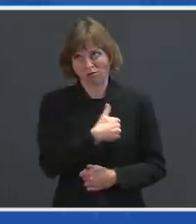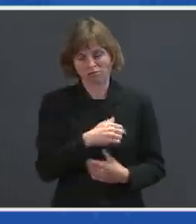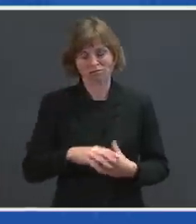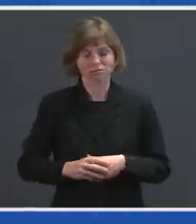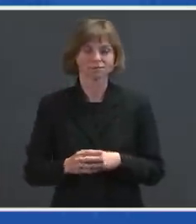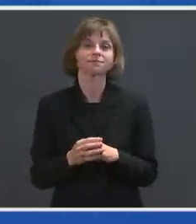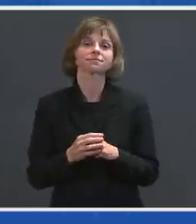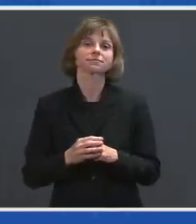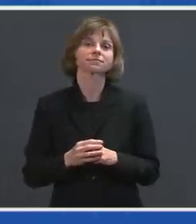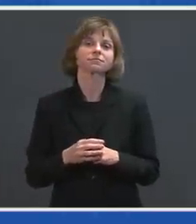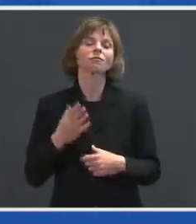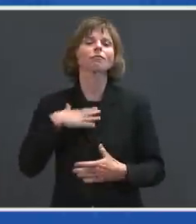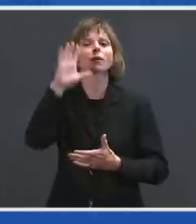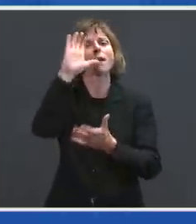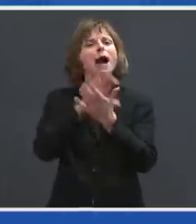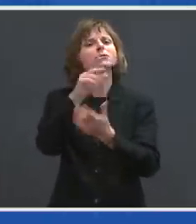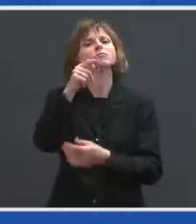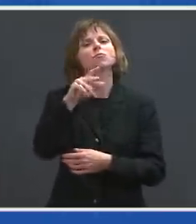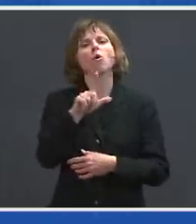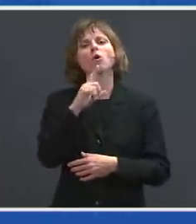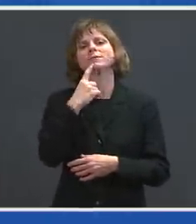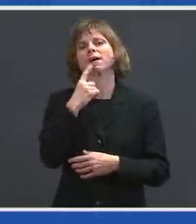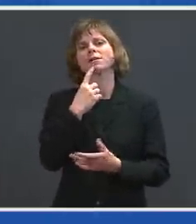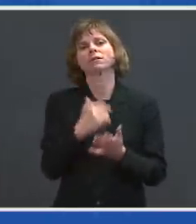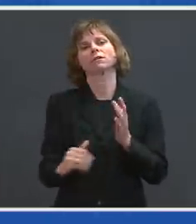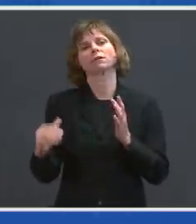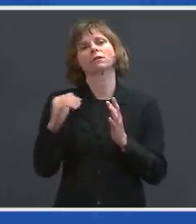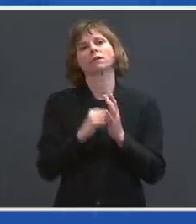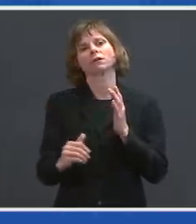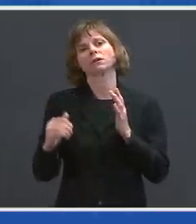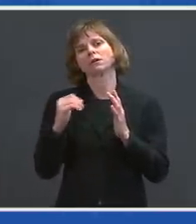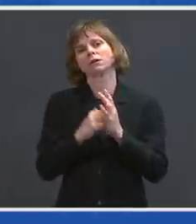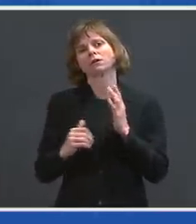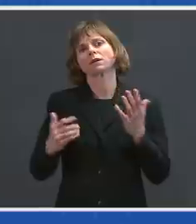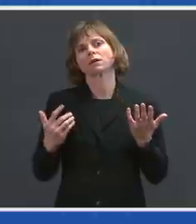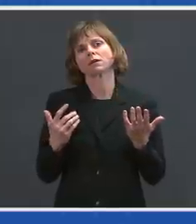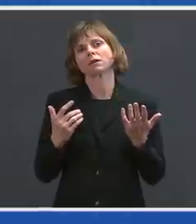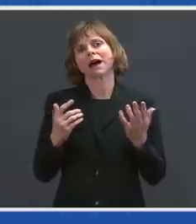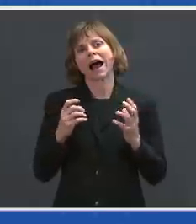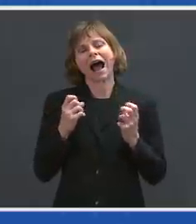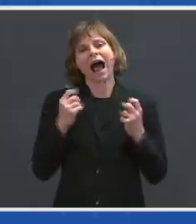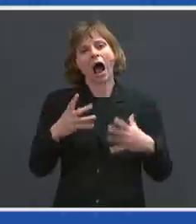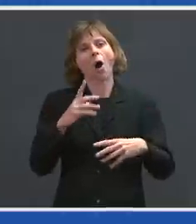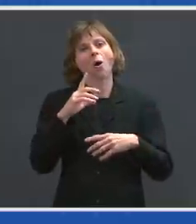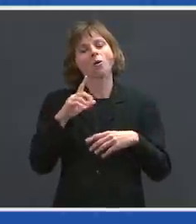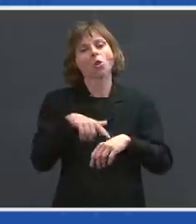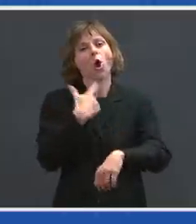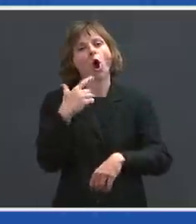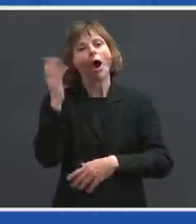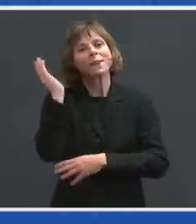My husband Paul always says I just wonder how long into a speech it will be before Nancy starts talking about our grandchildren,